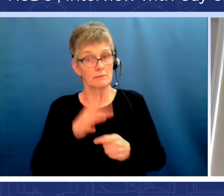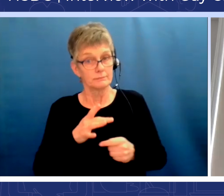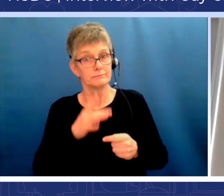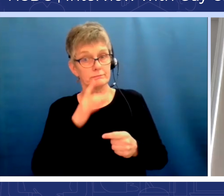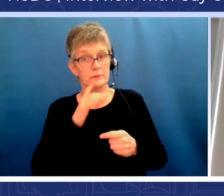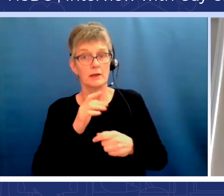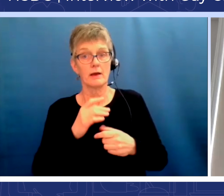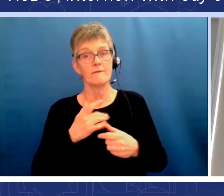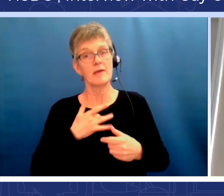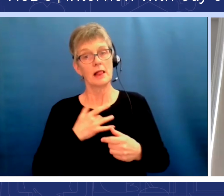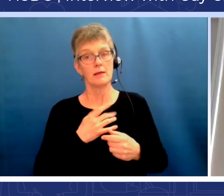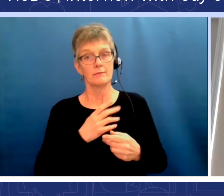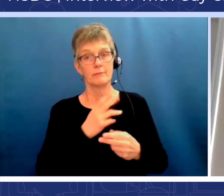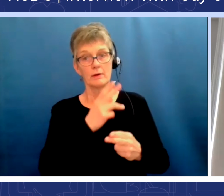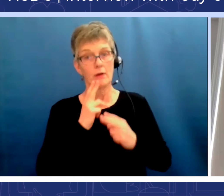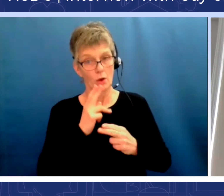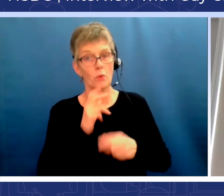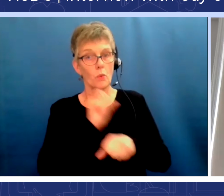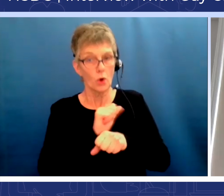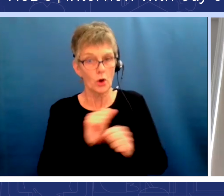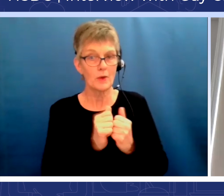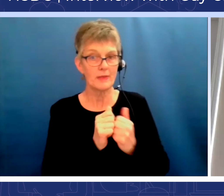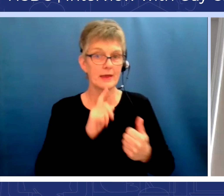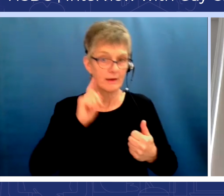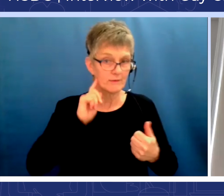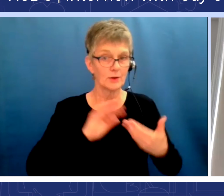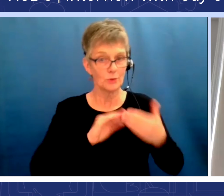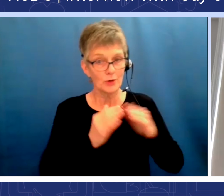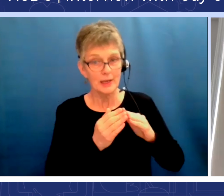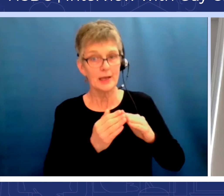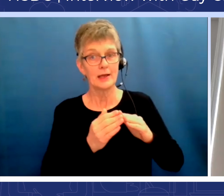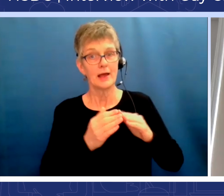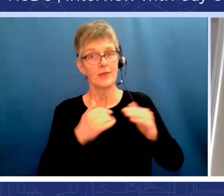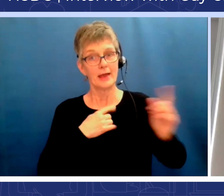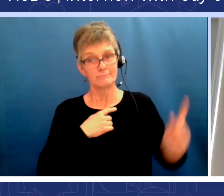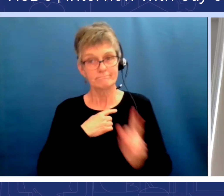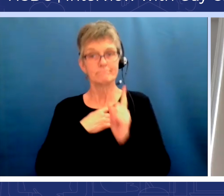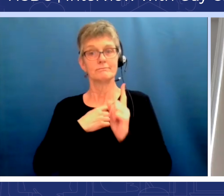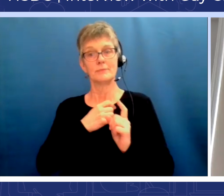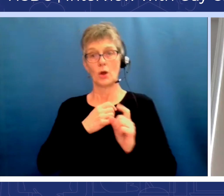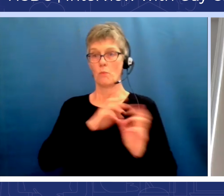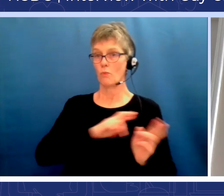humbling me. With the support that Gay City has to show up for still for the specific community.